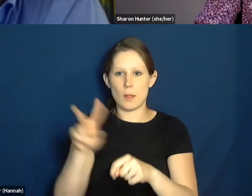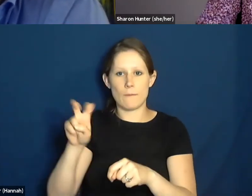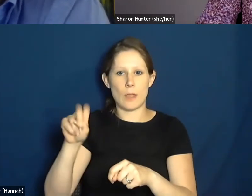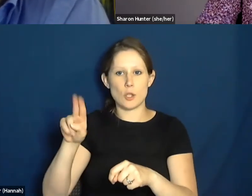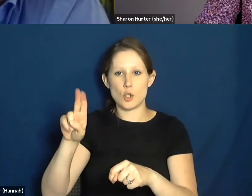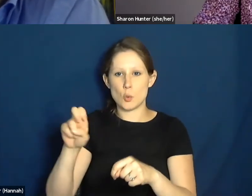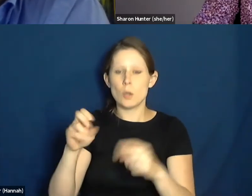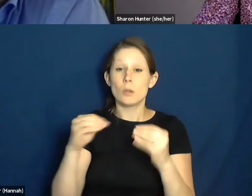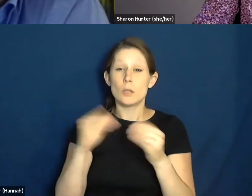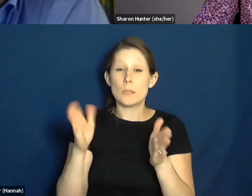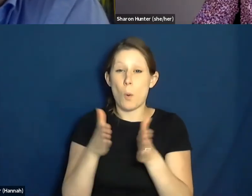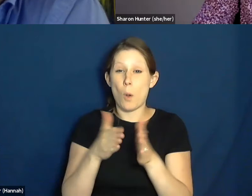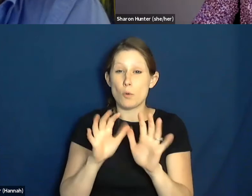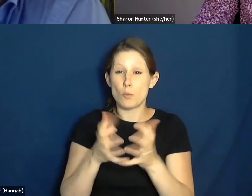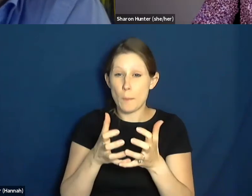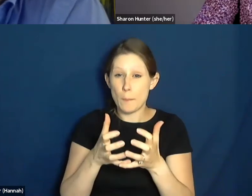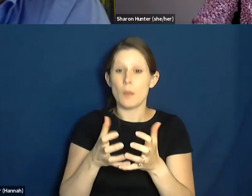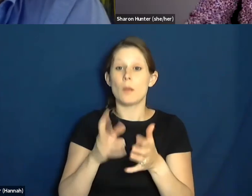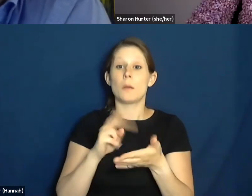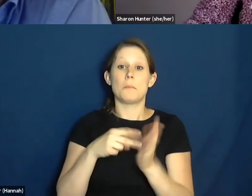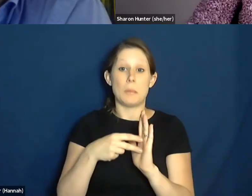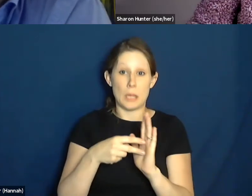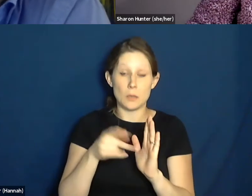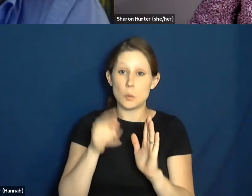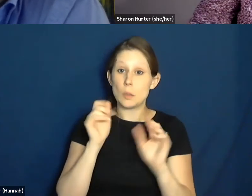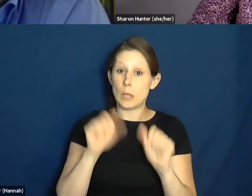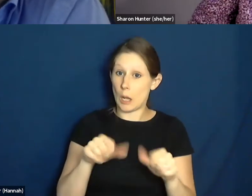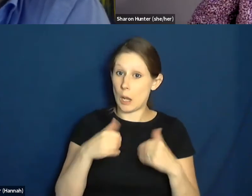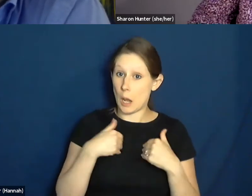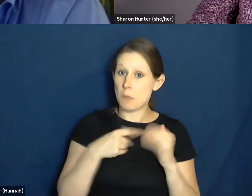Technical needs are not as high for smaller groups so it may be easy to perform in a place